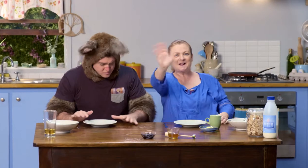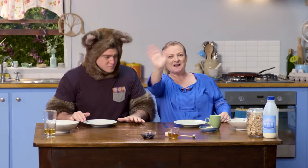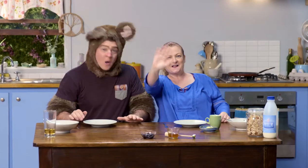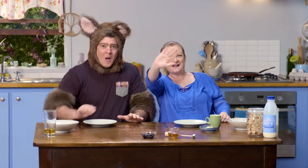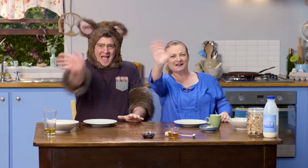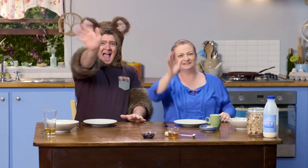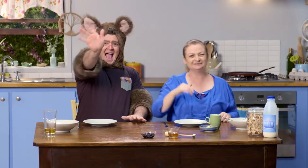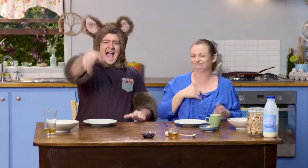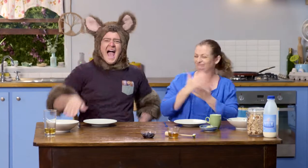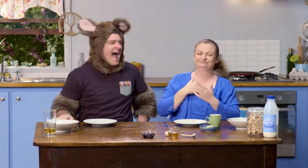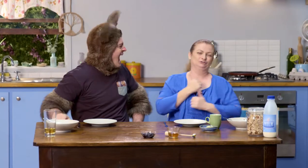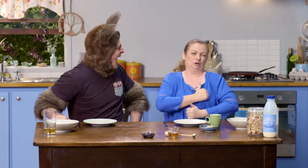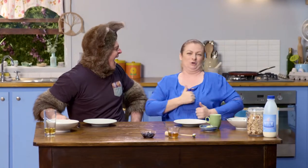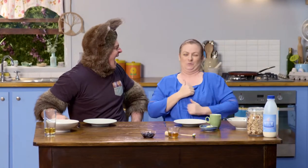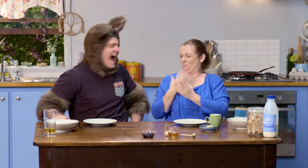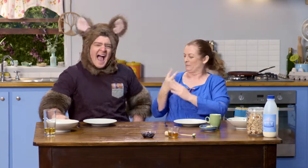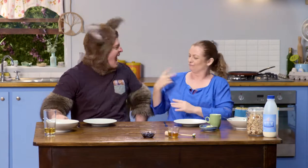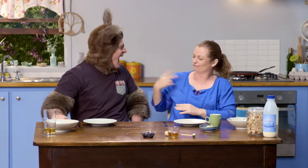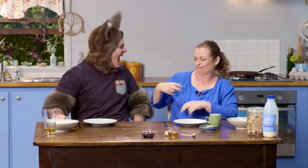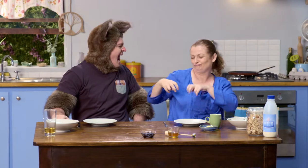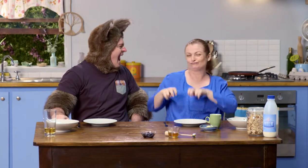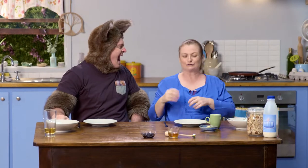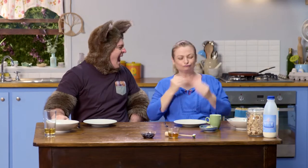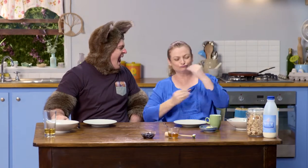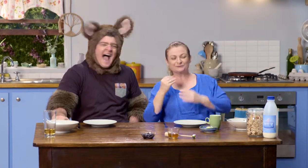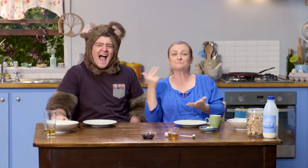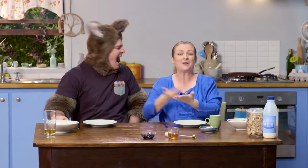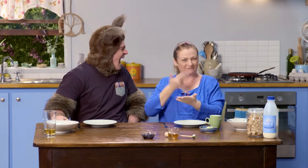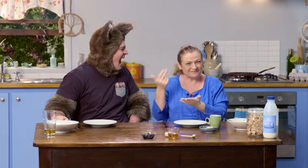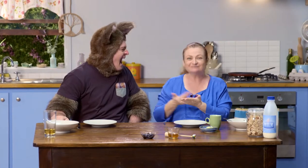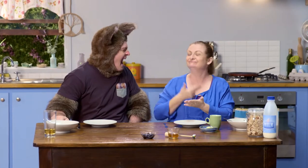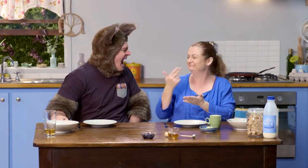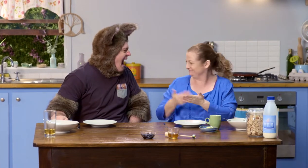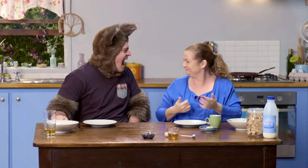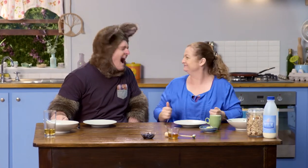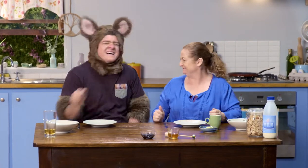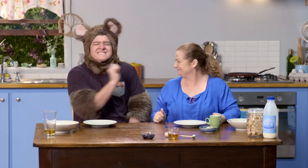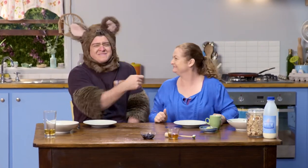Hello, everyone. Hi, everyone. I really enjoyed sitting down eating my breakfast with Possum.